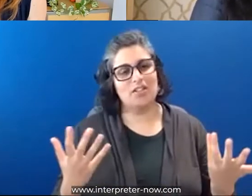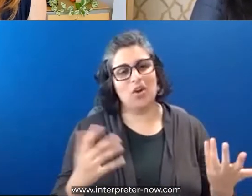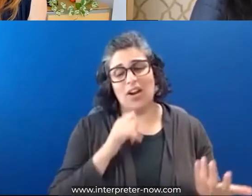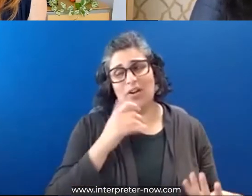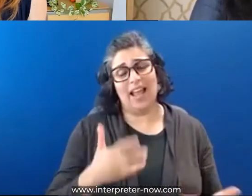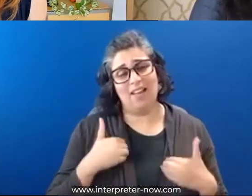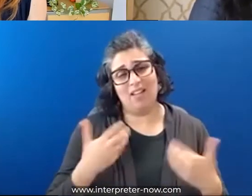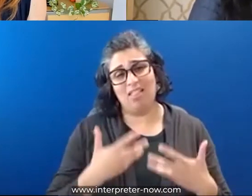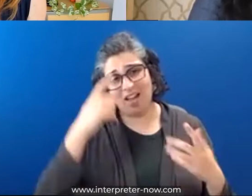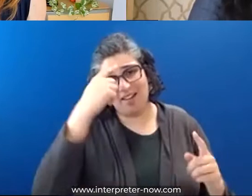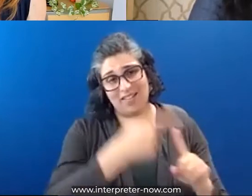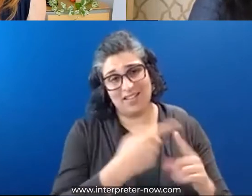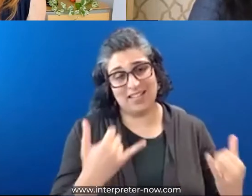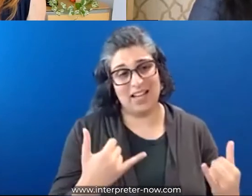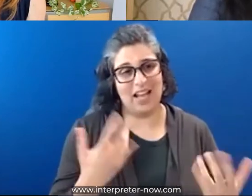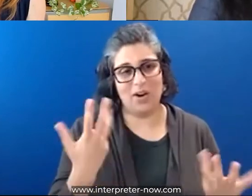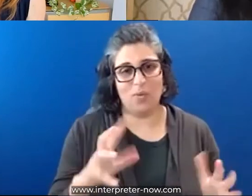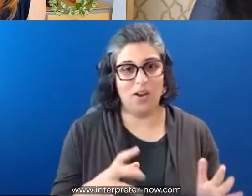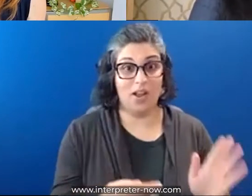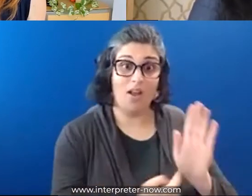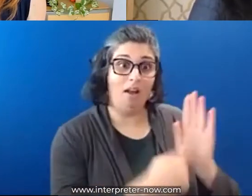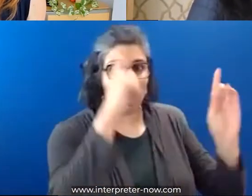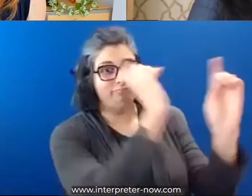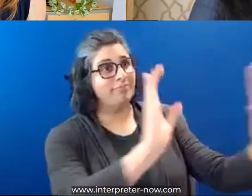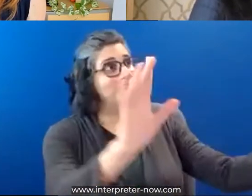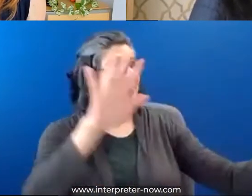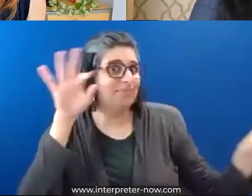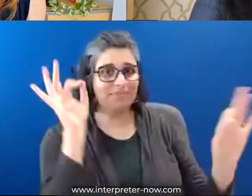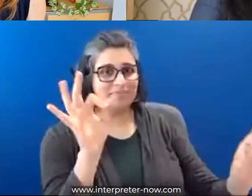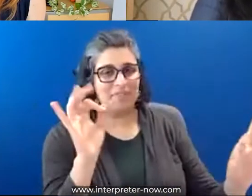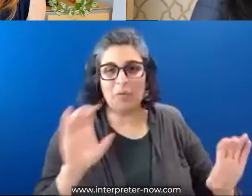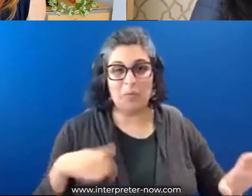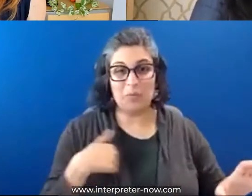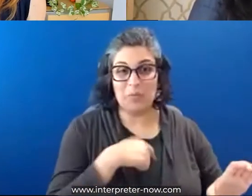I don't want to paint some picture of like, oh, yeah, you know, we just do. It's hard.